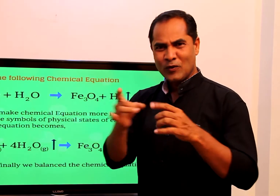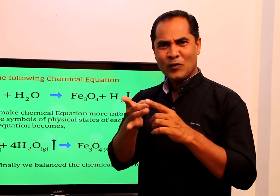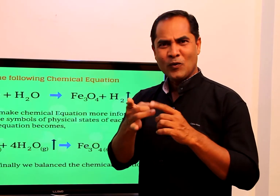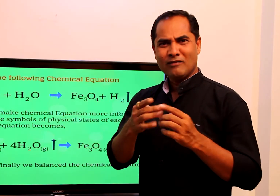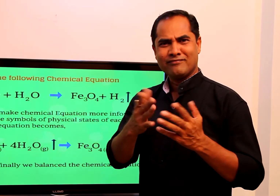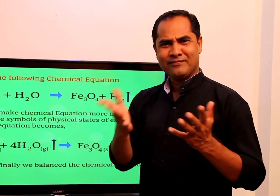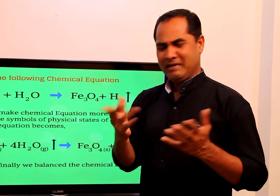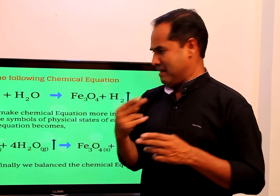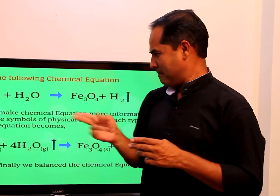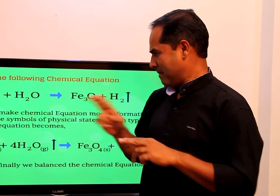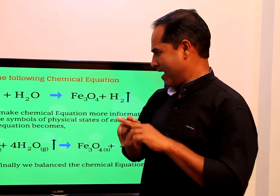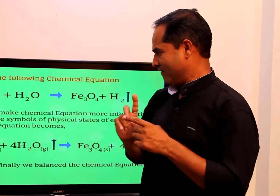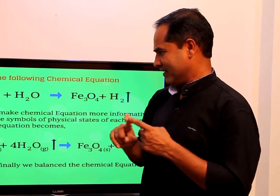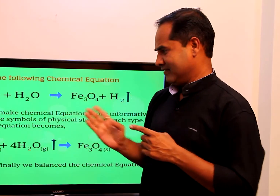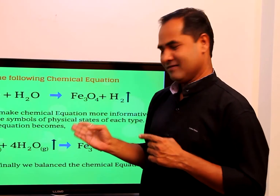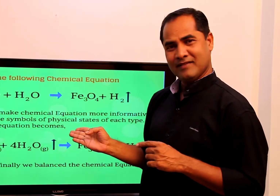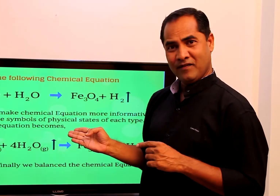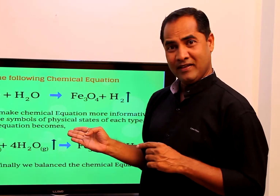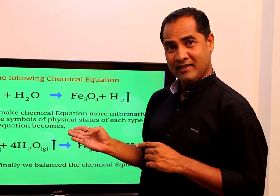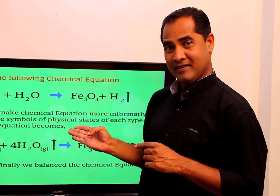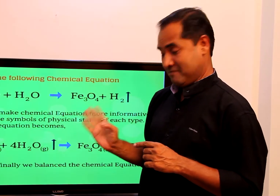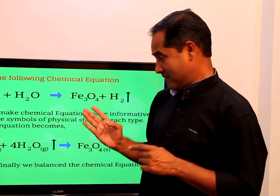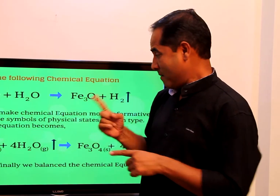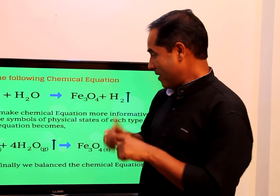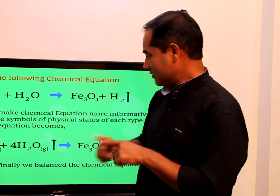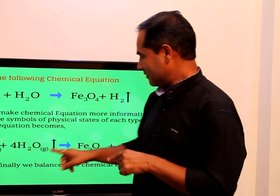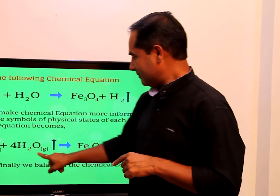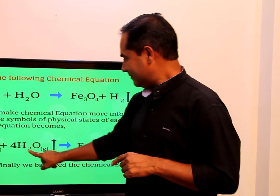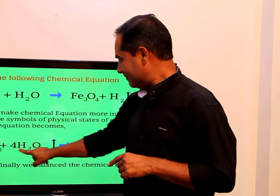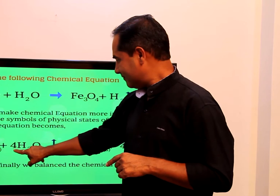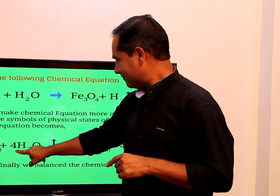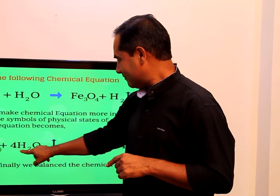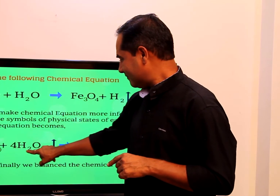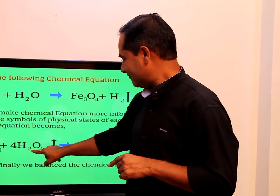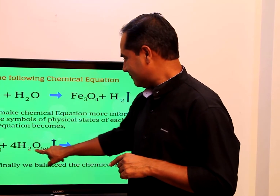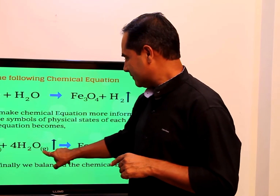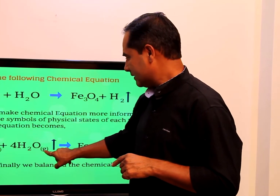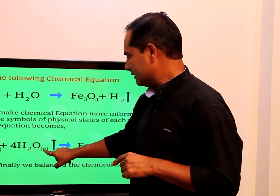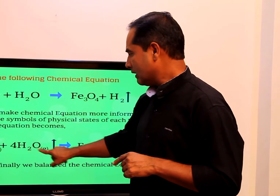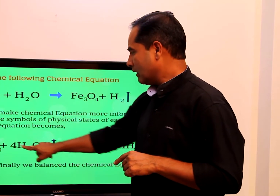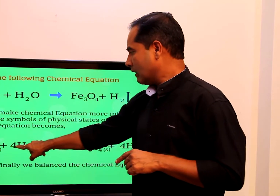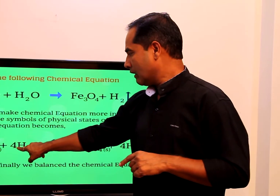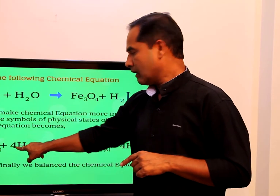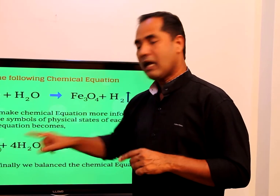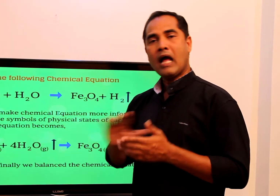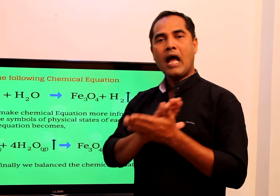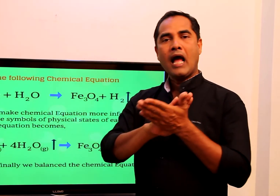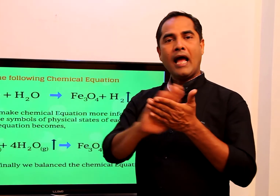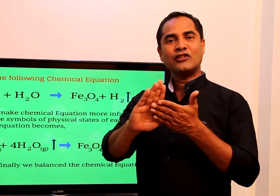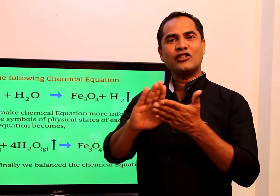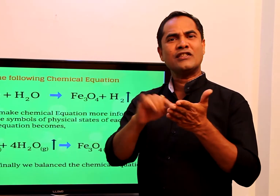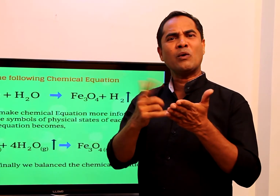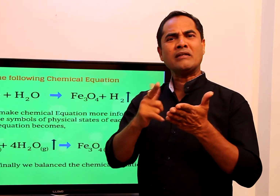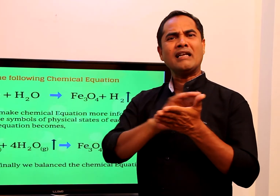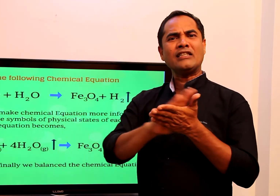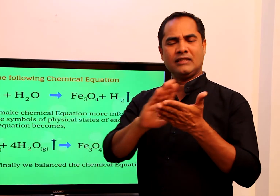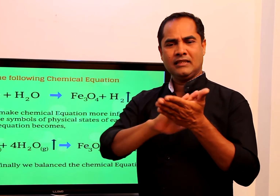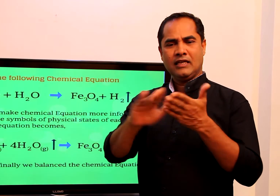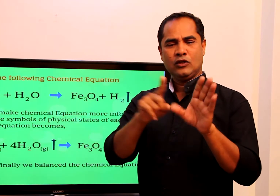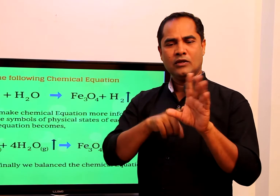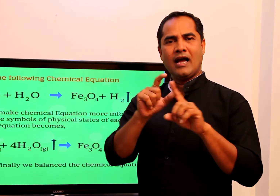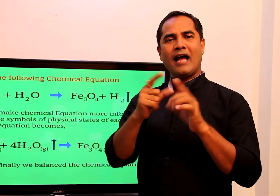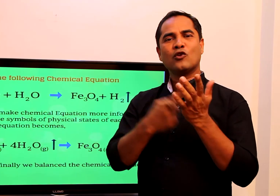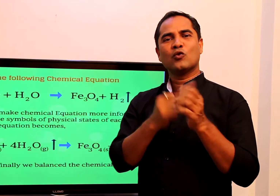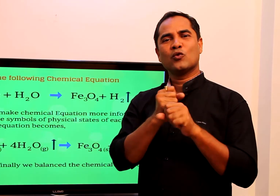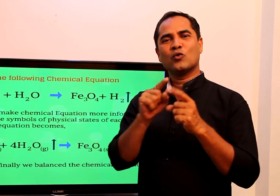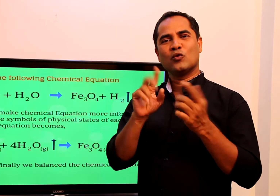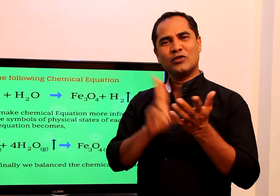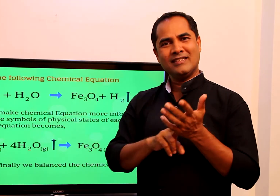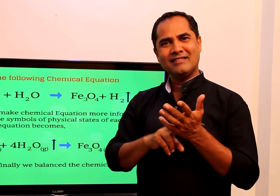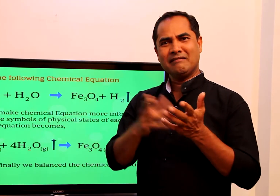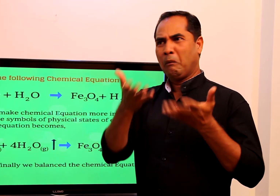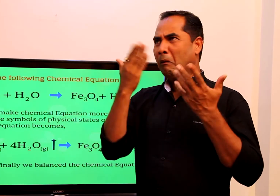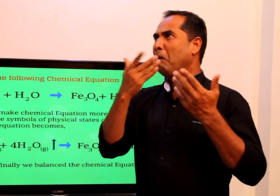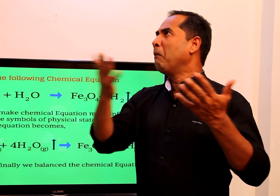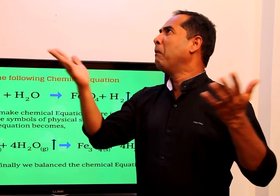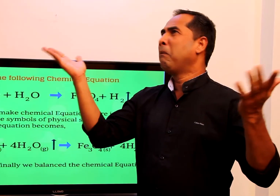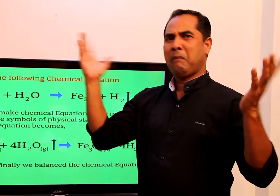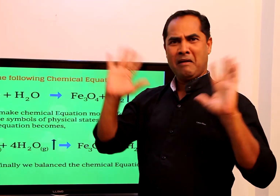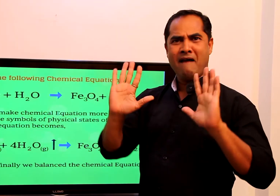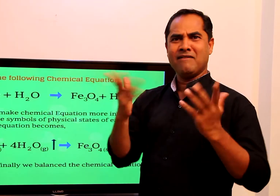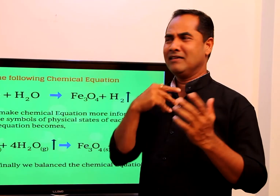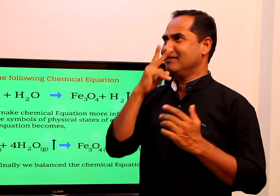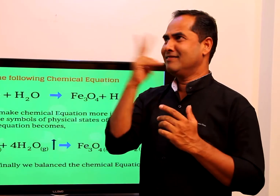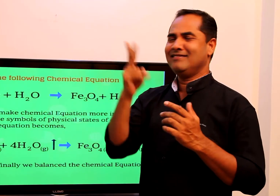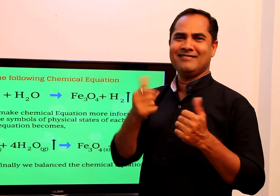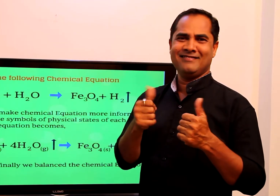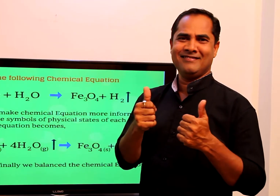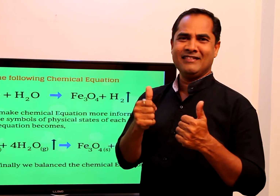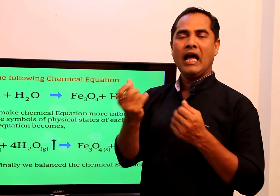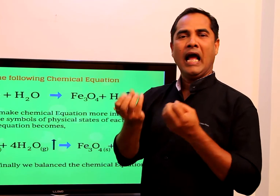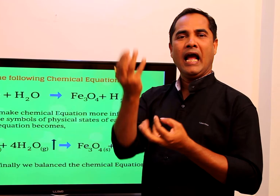which is a hard, solid metal. So 's' stands for 'solid'. In this H2O, you see (g) in